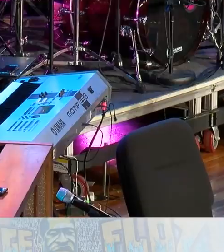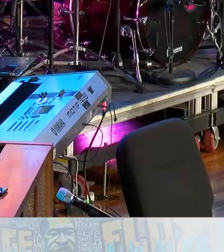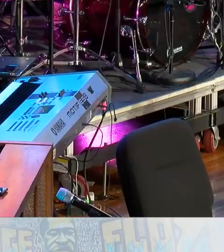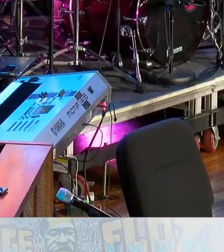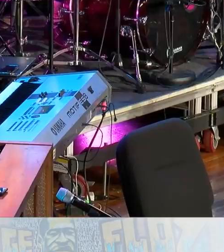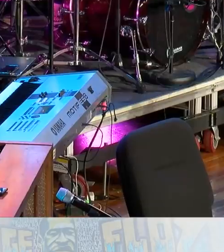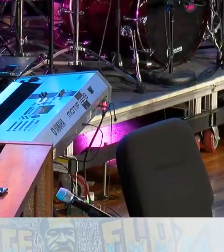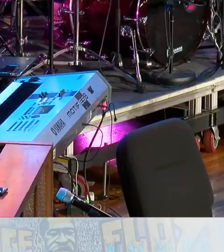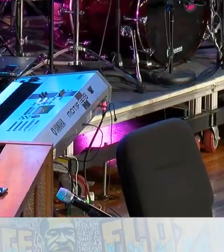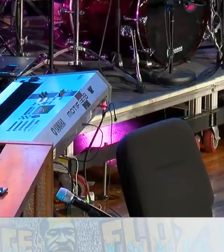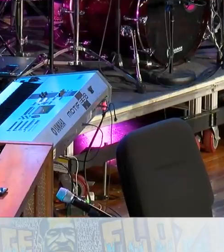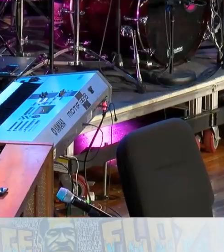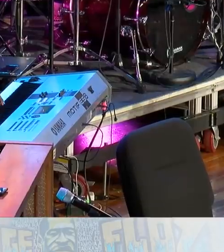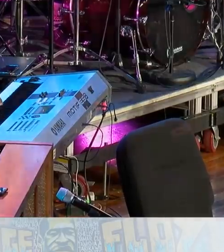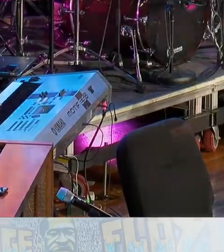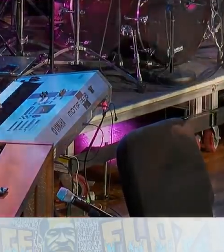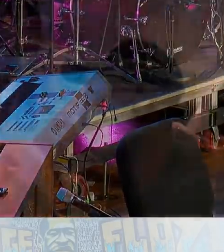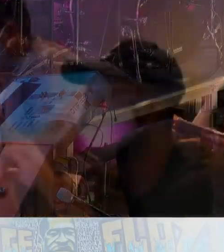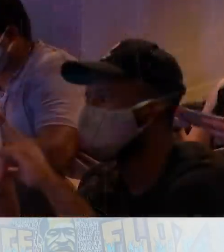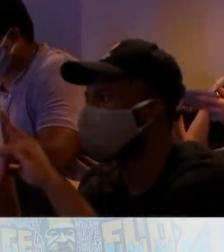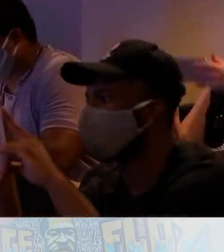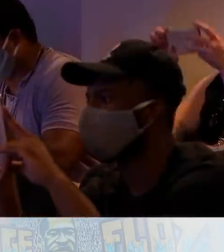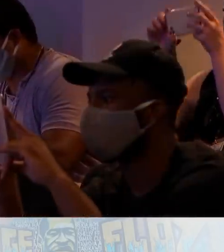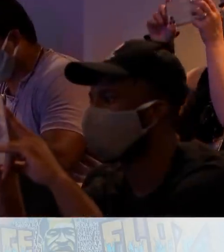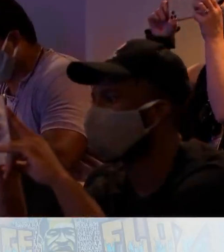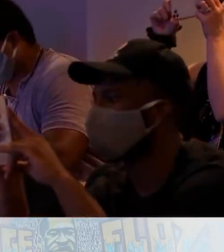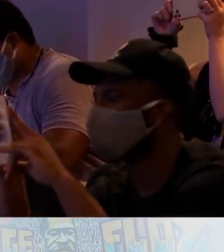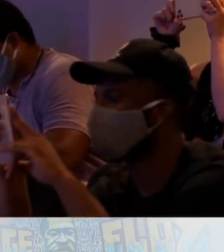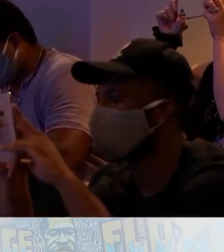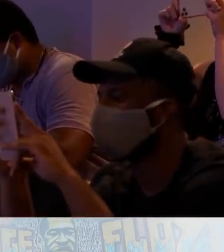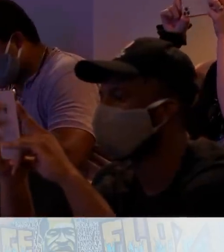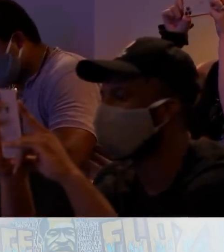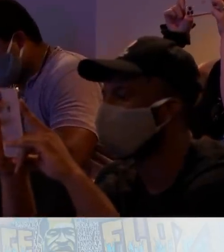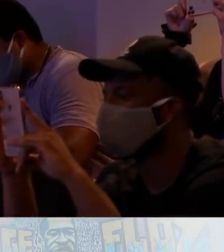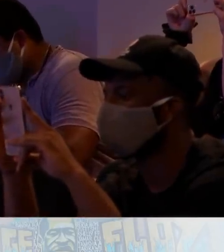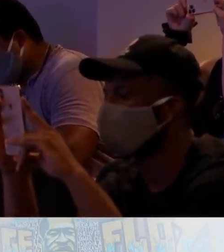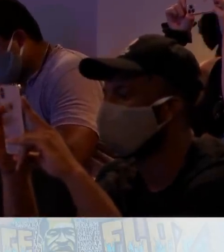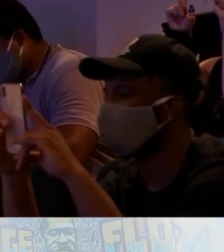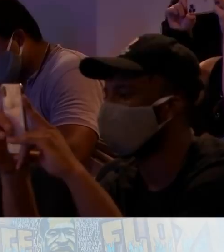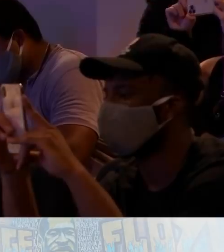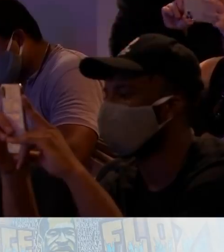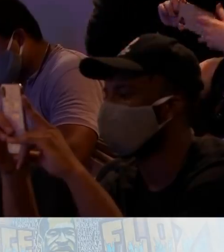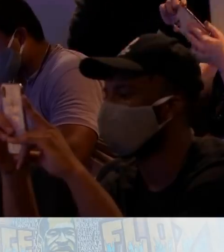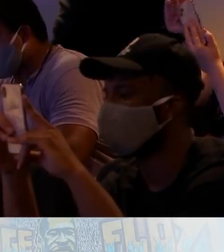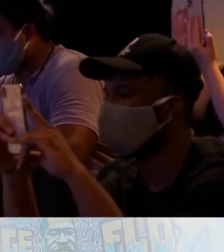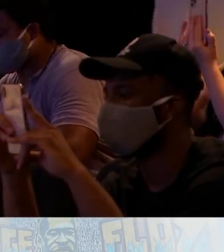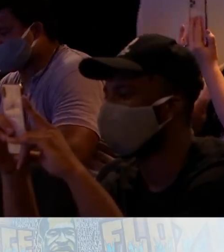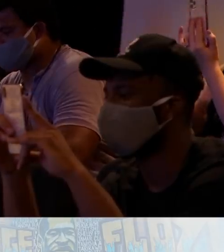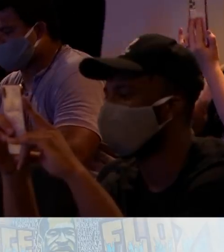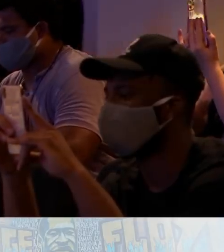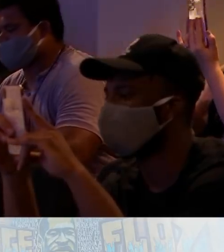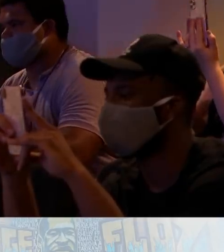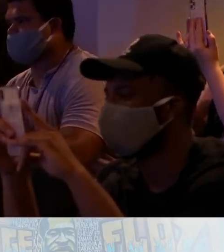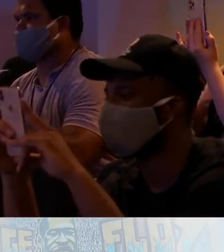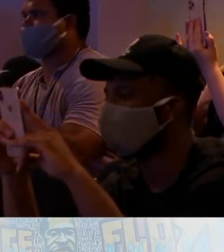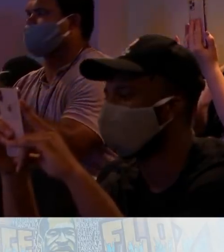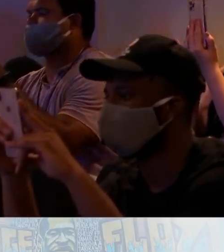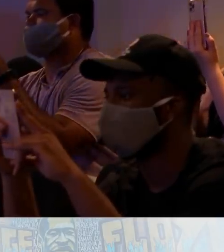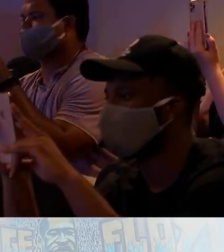I HAVE COME THROUGH THE FIRE AND I'VE BEEN THROUGH THE FLOOD